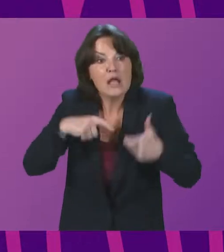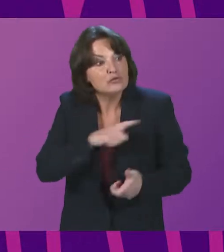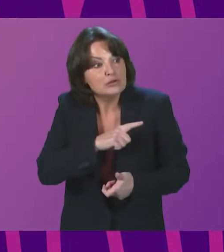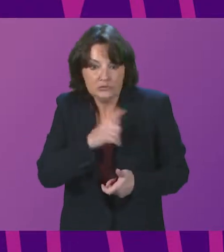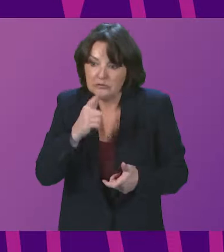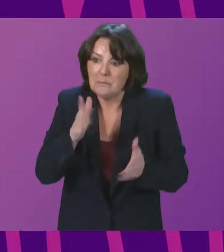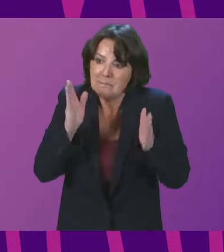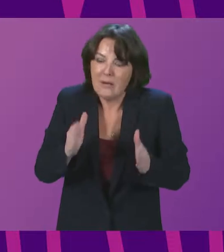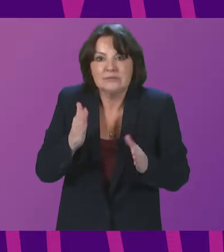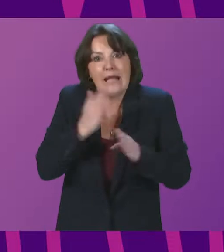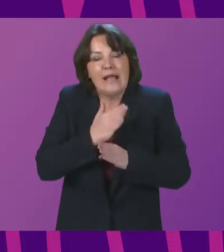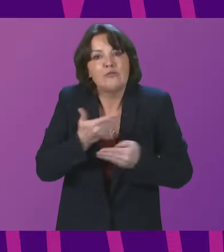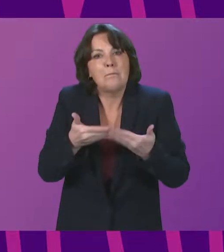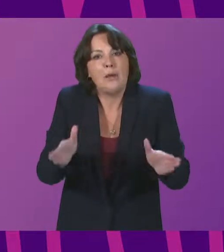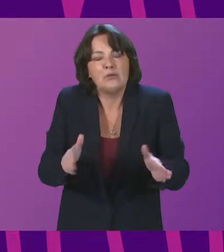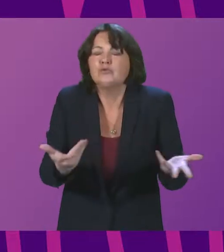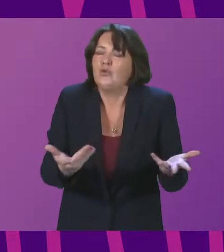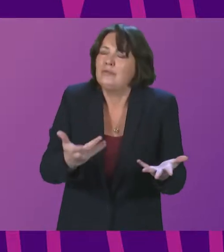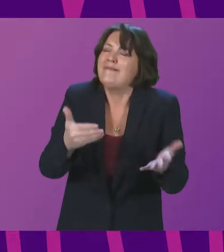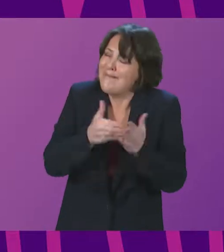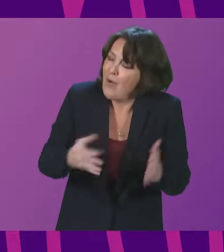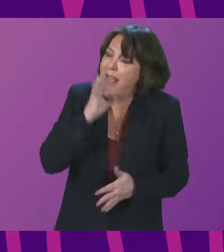Minister now tell us why the chief executive stood down?